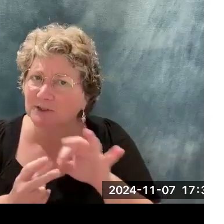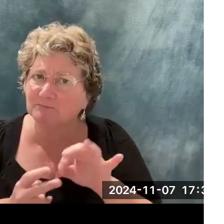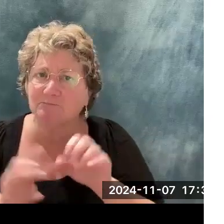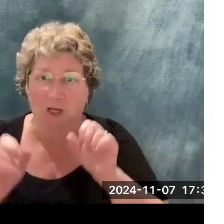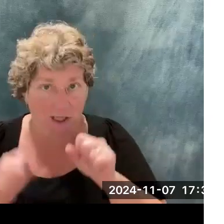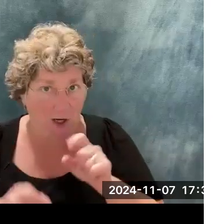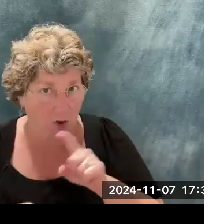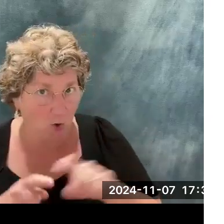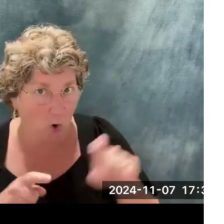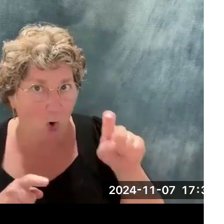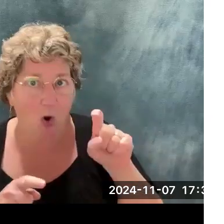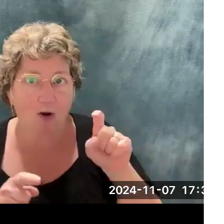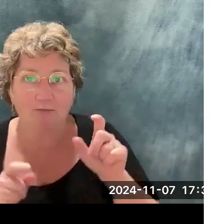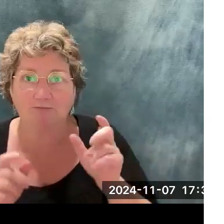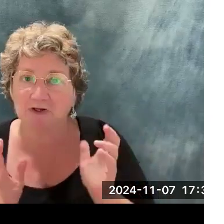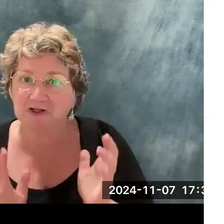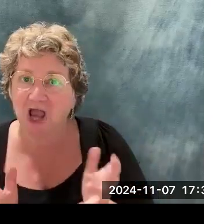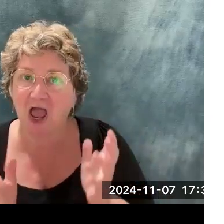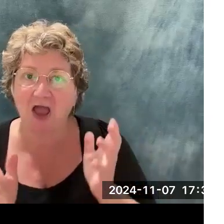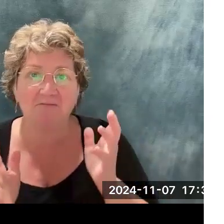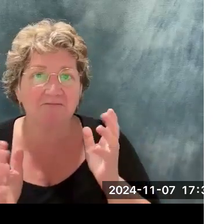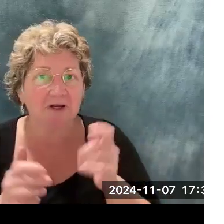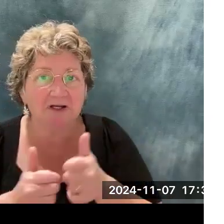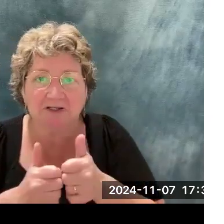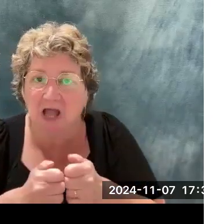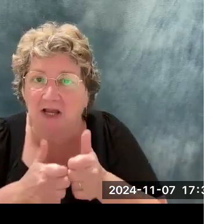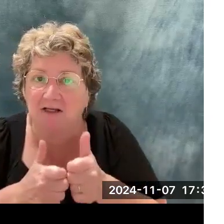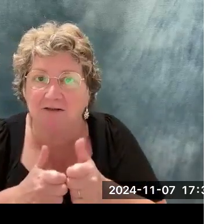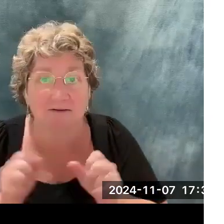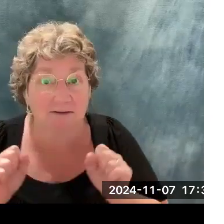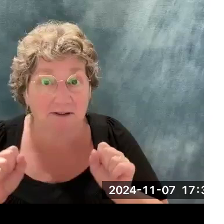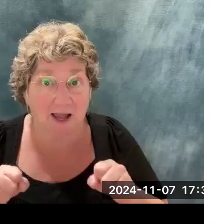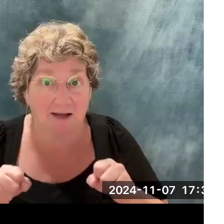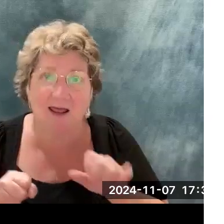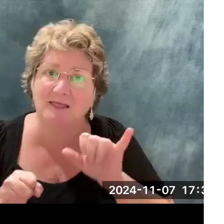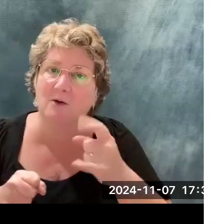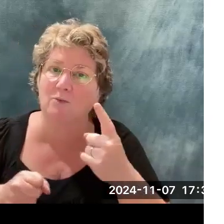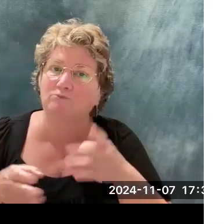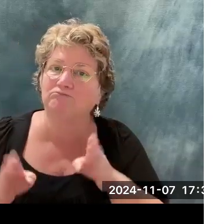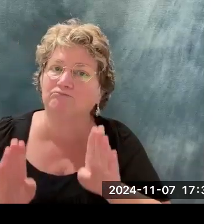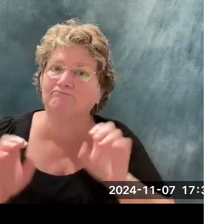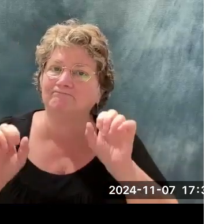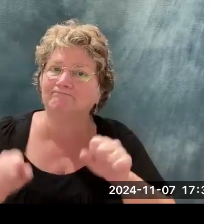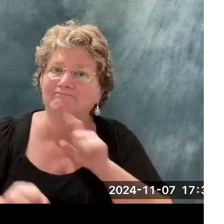This is, again, a way that they can reach out if there is a crisis, and that crisis